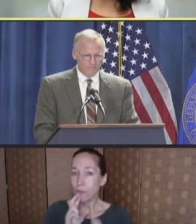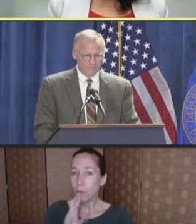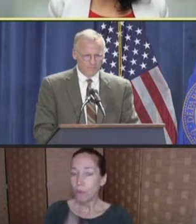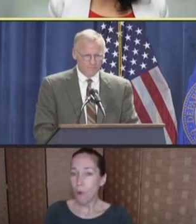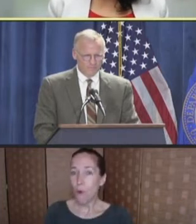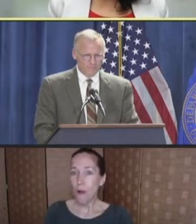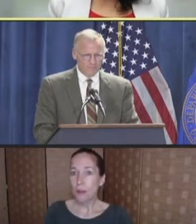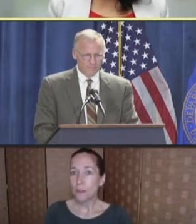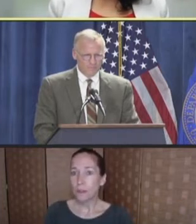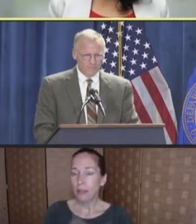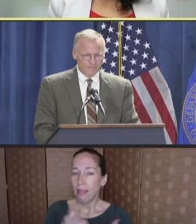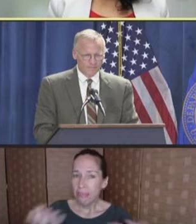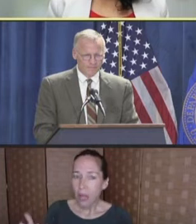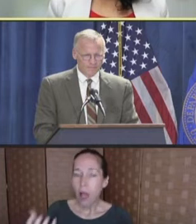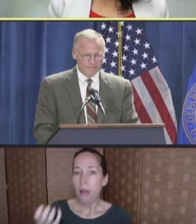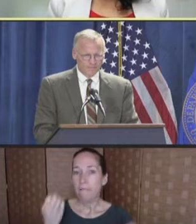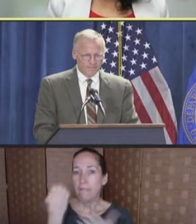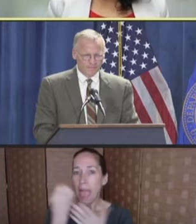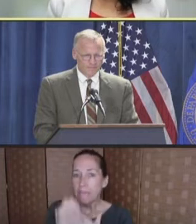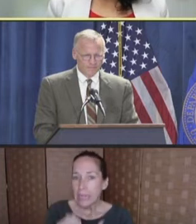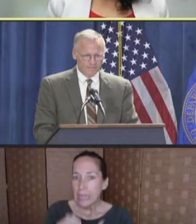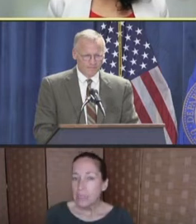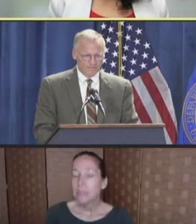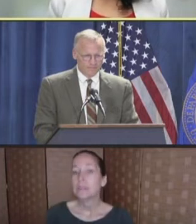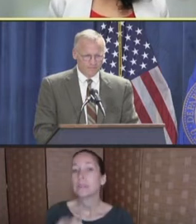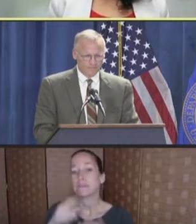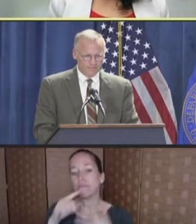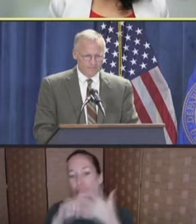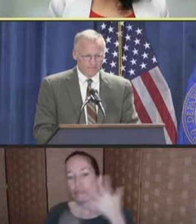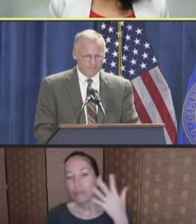and knowledge that we need to consider and synthesize to inform our actions.